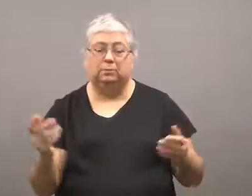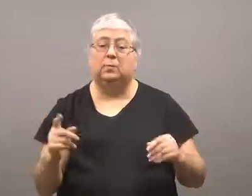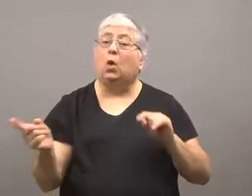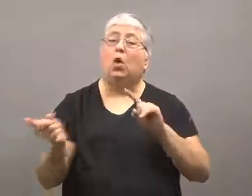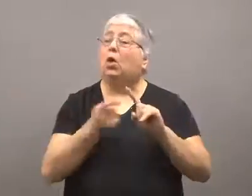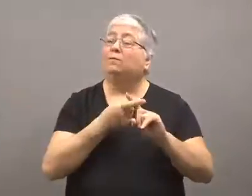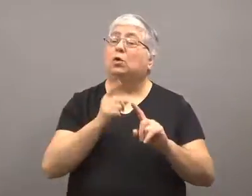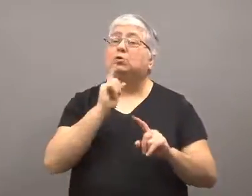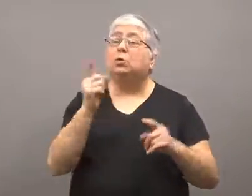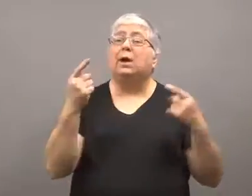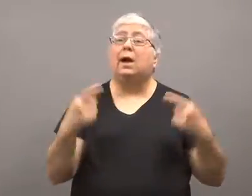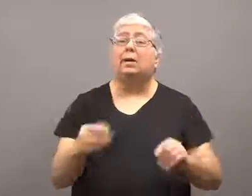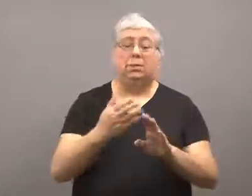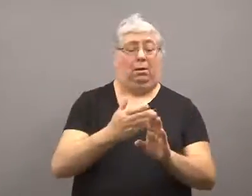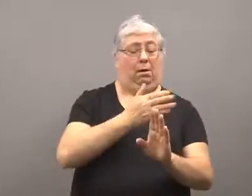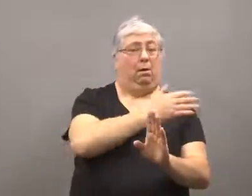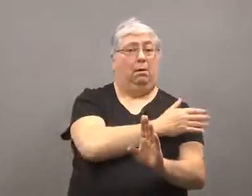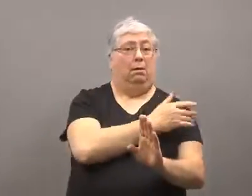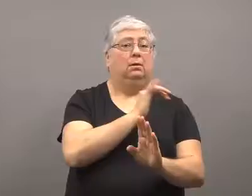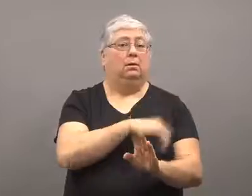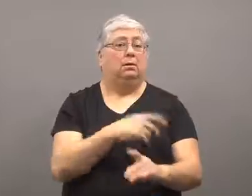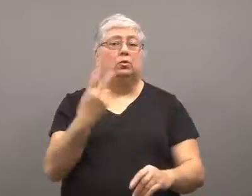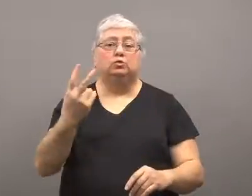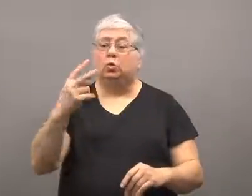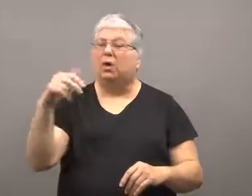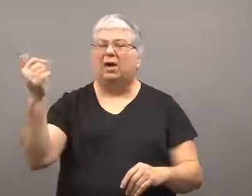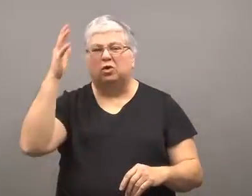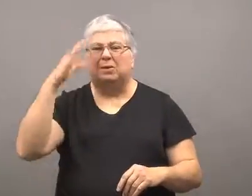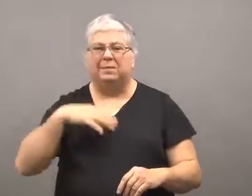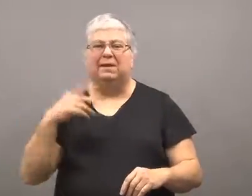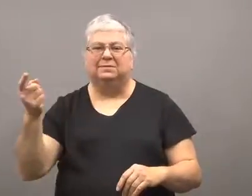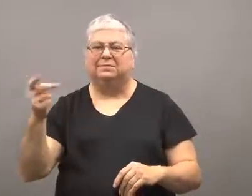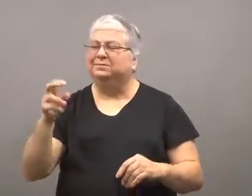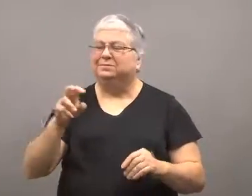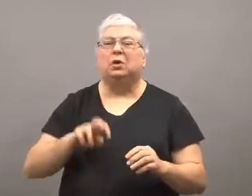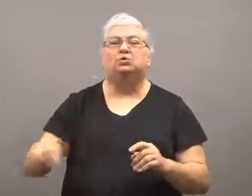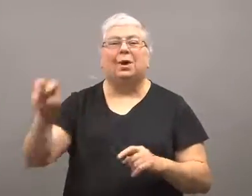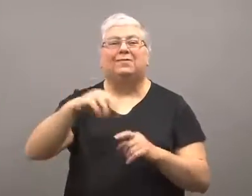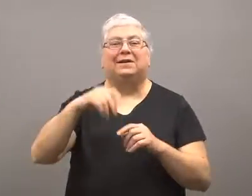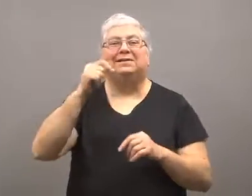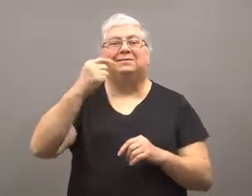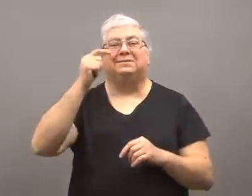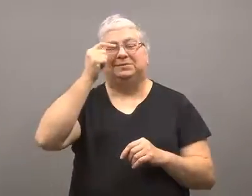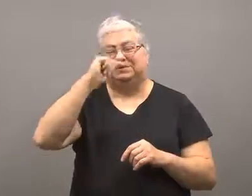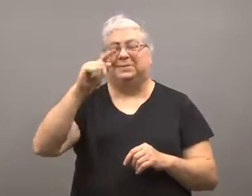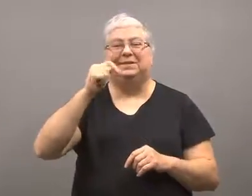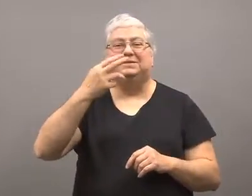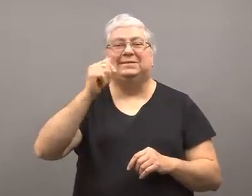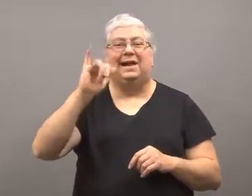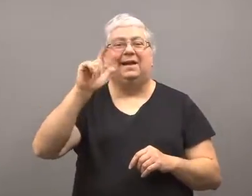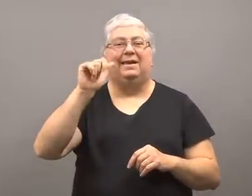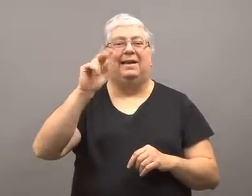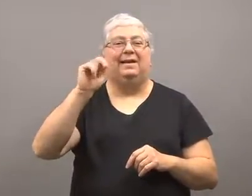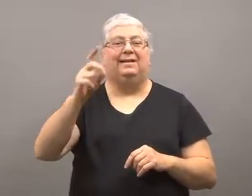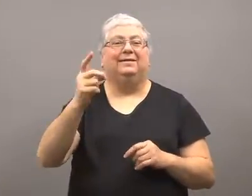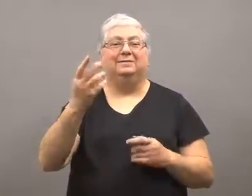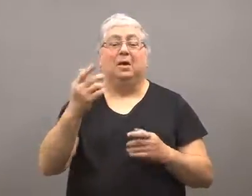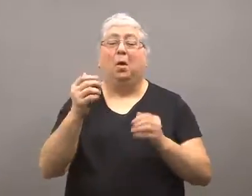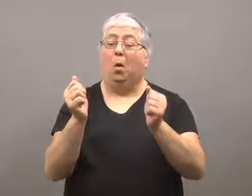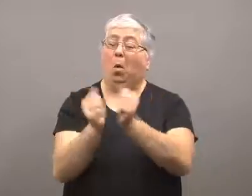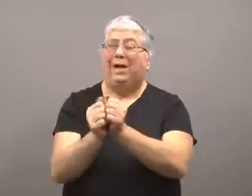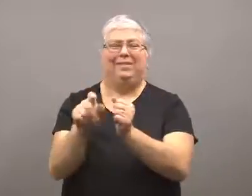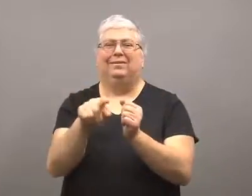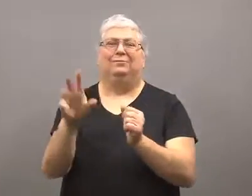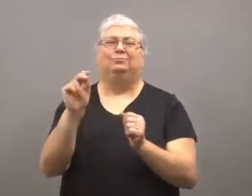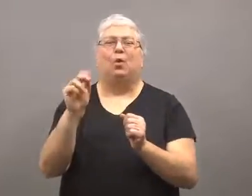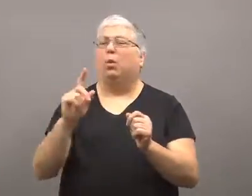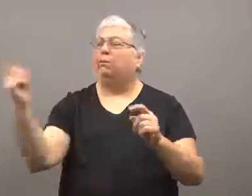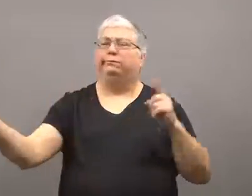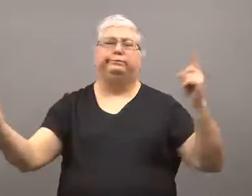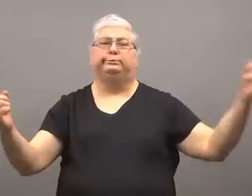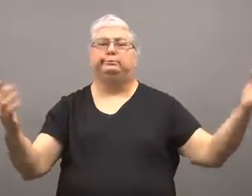Before all this, two men traveled to Thailand.